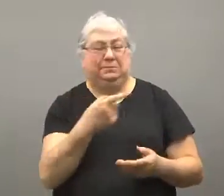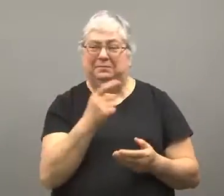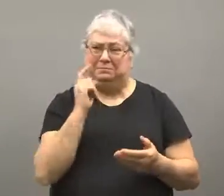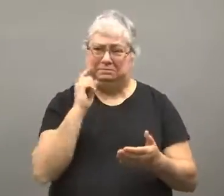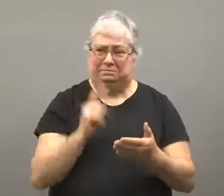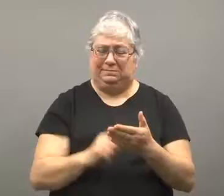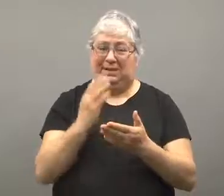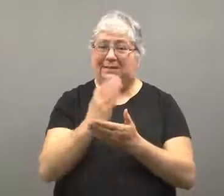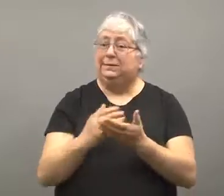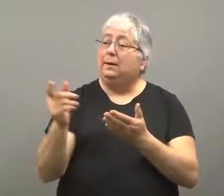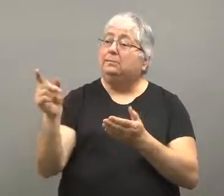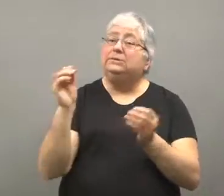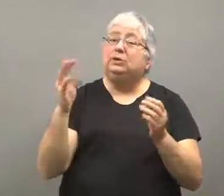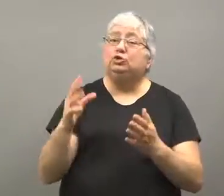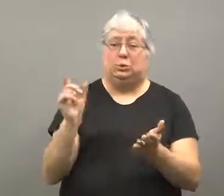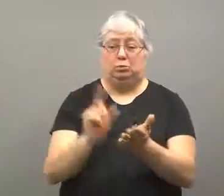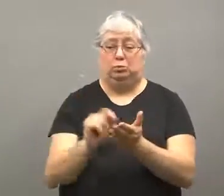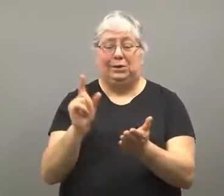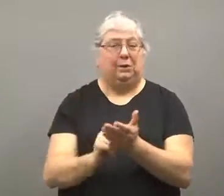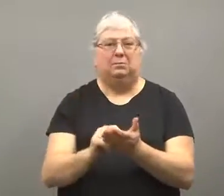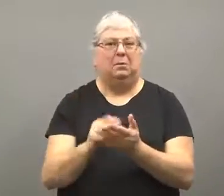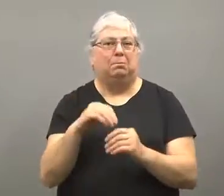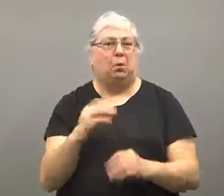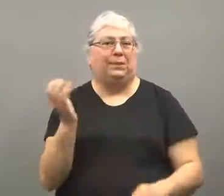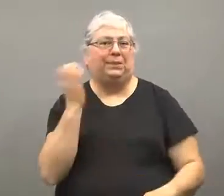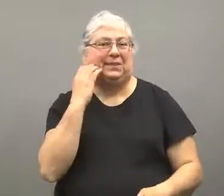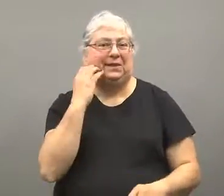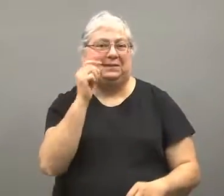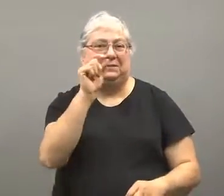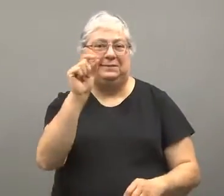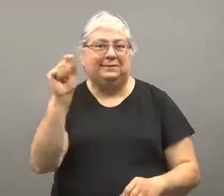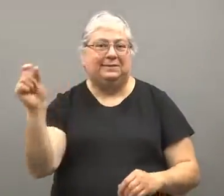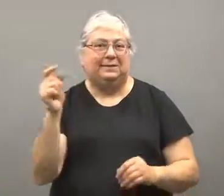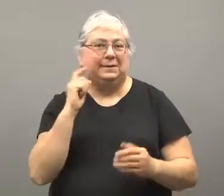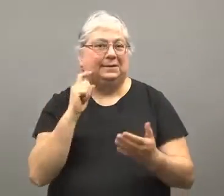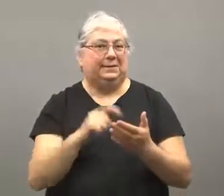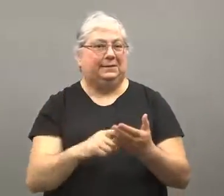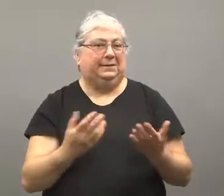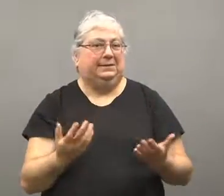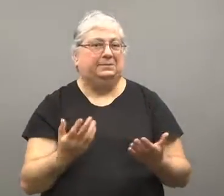He noticed that some teachers used heavy fonts to print documents.